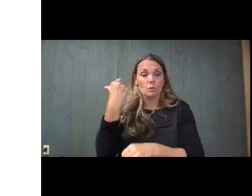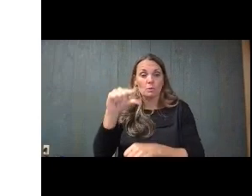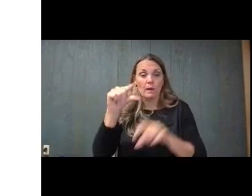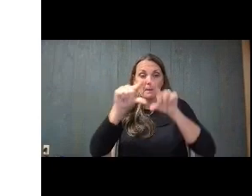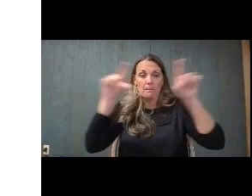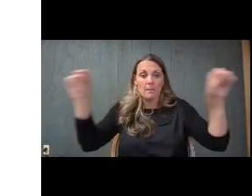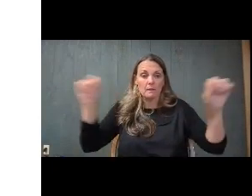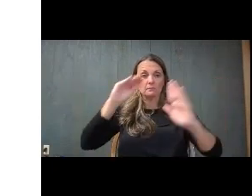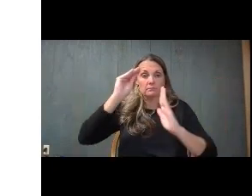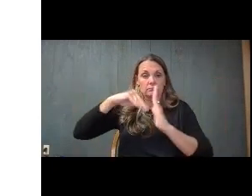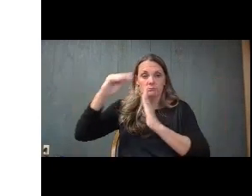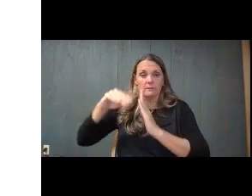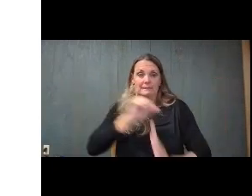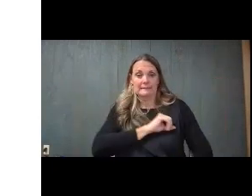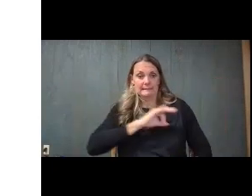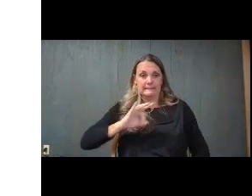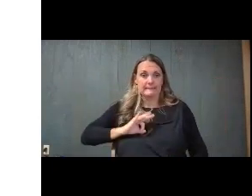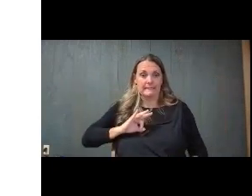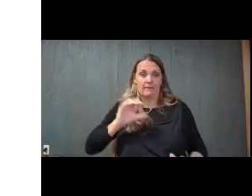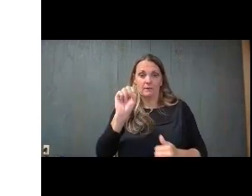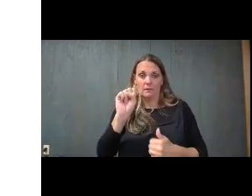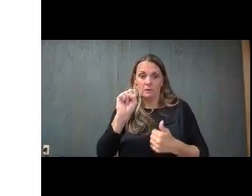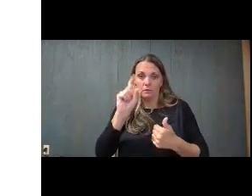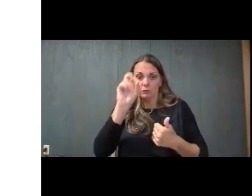in your staffing, supplies and training costs.